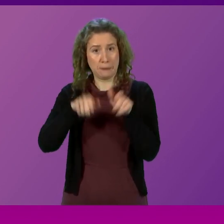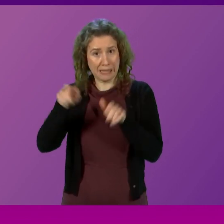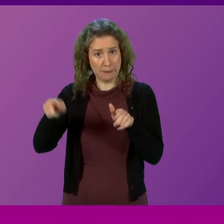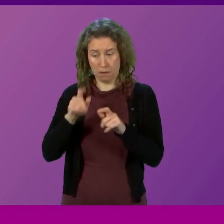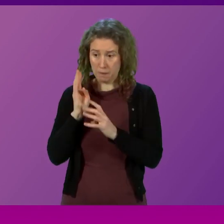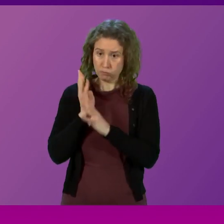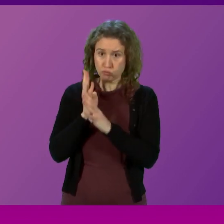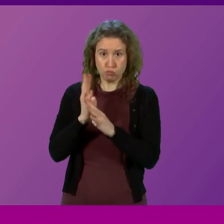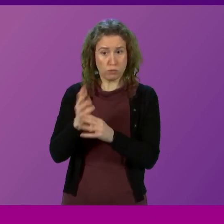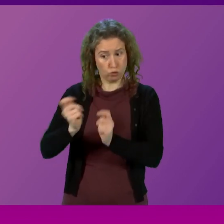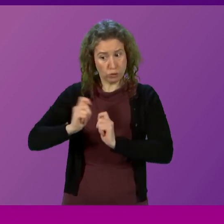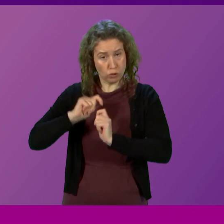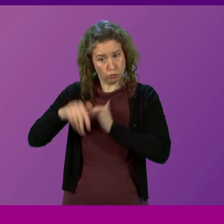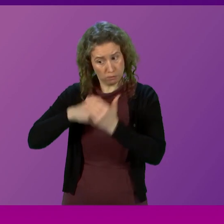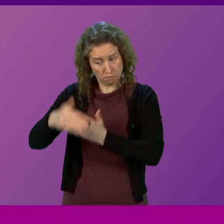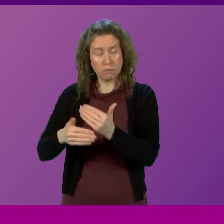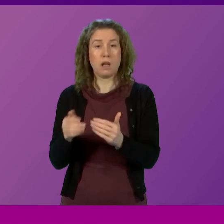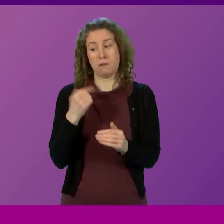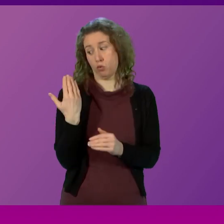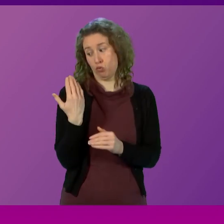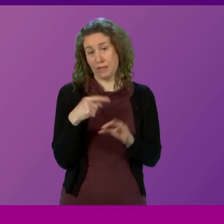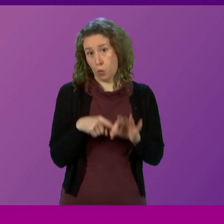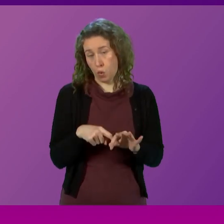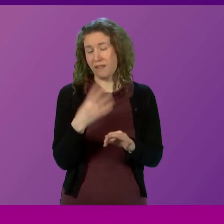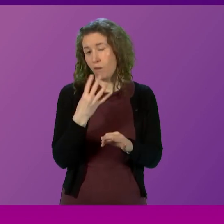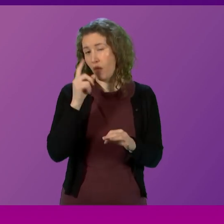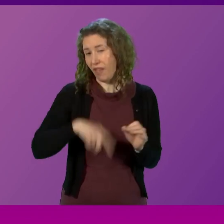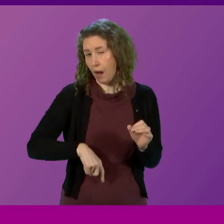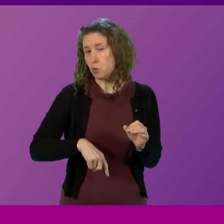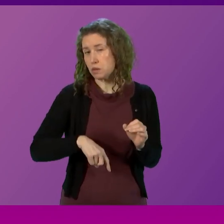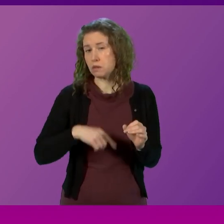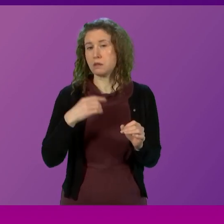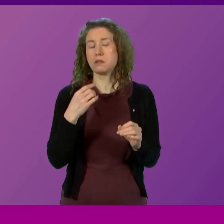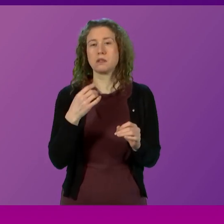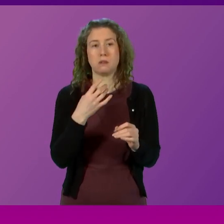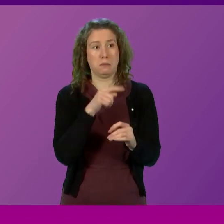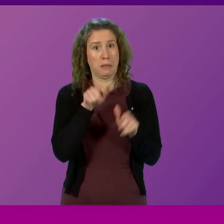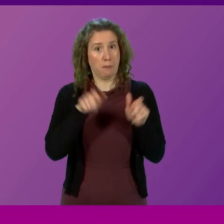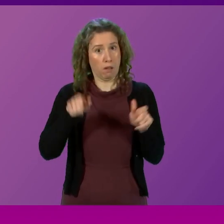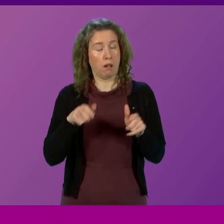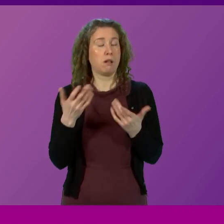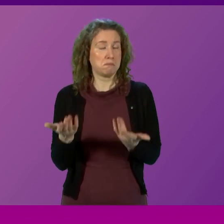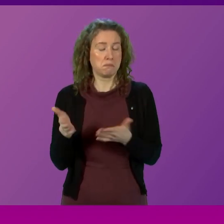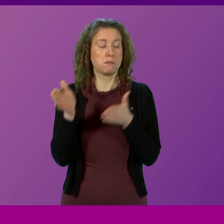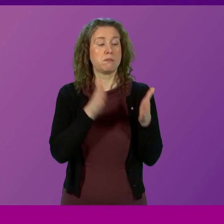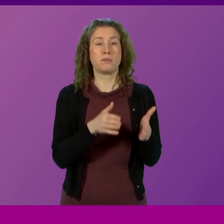in the most recent quarter, 4,161 people were seen. On the other pathway, 10 years